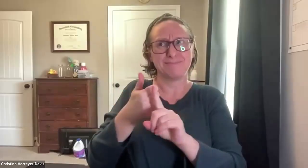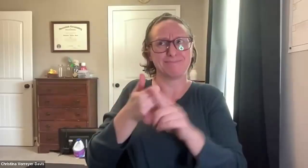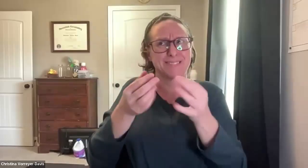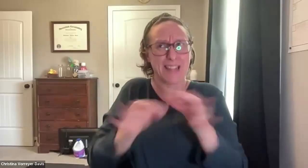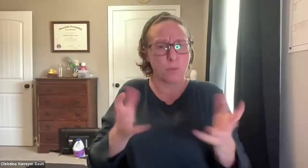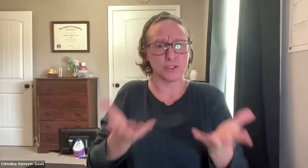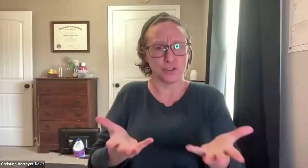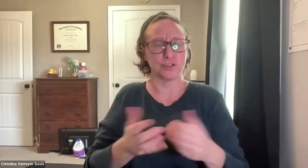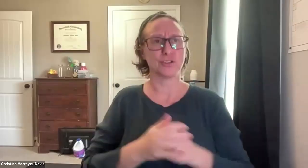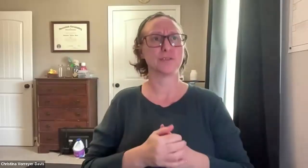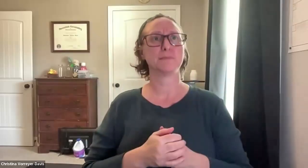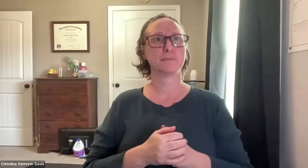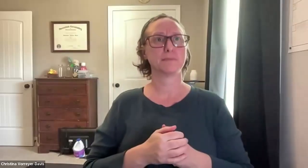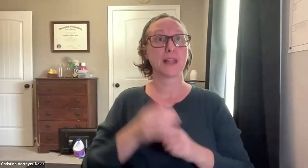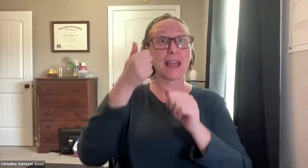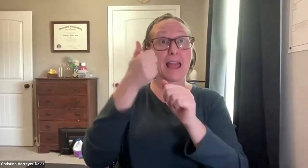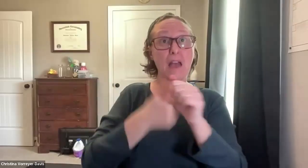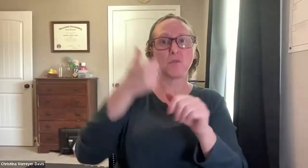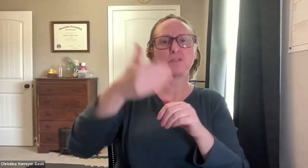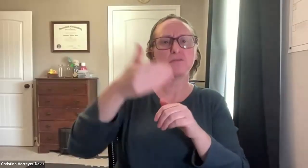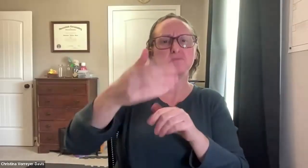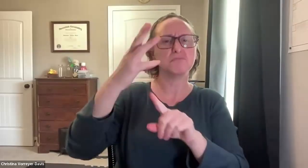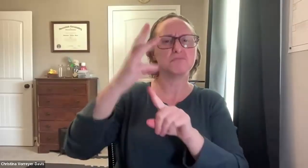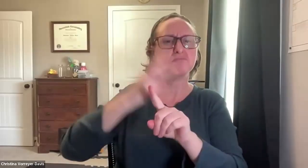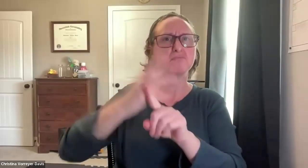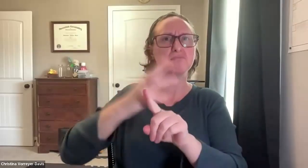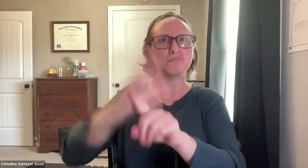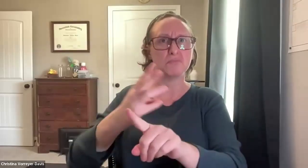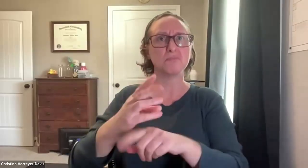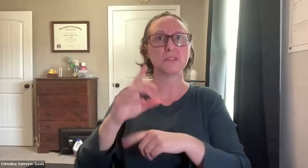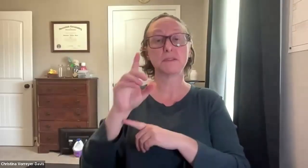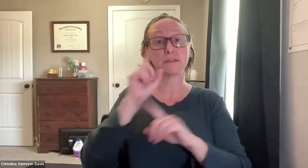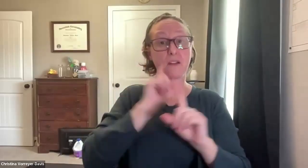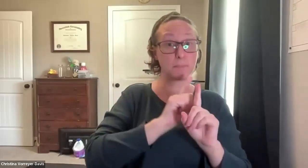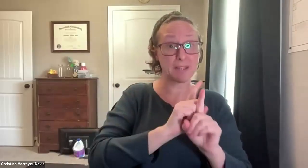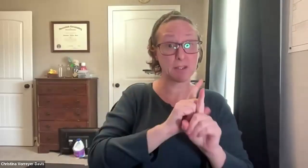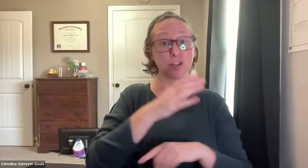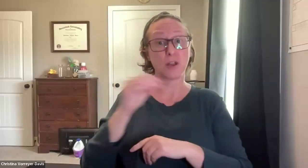Because language is language. And then every six months,